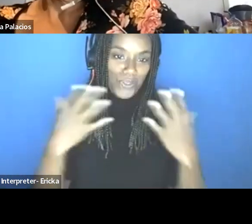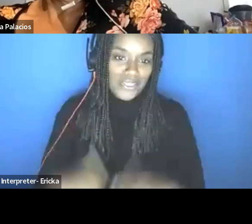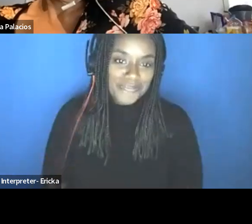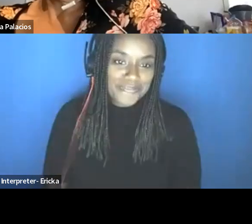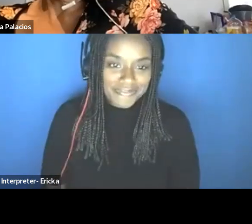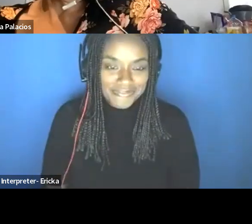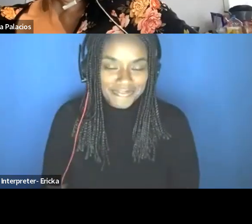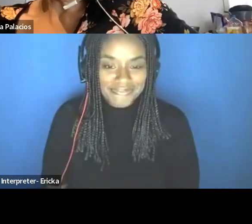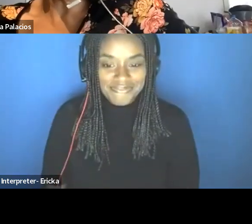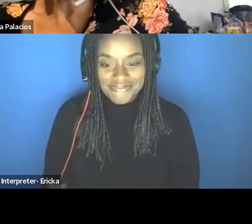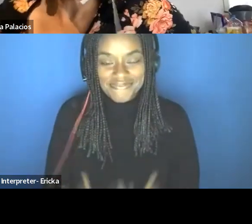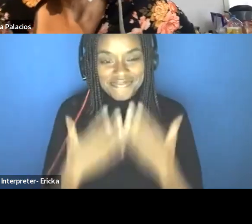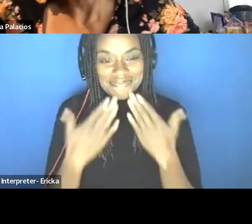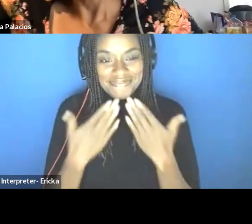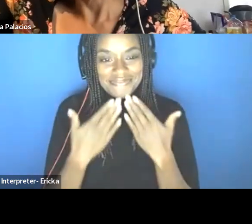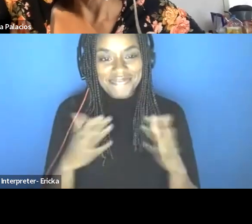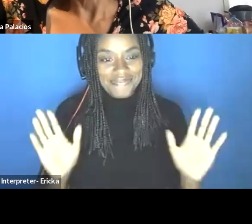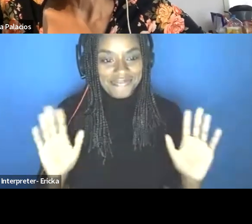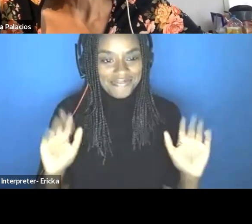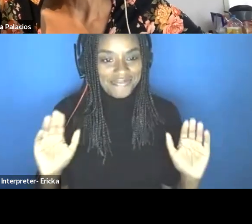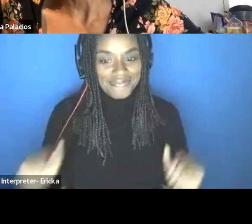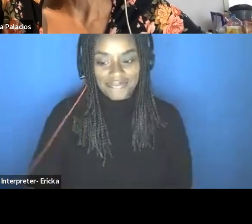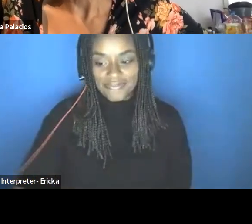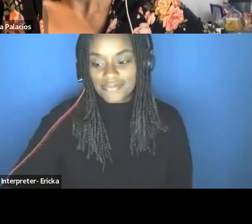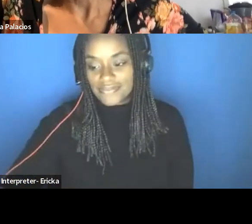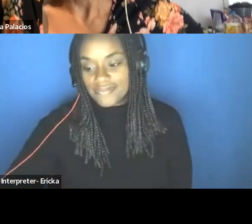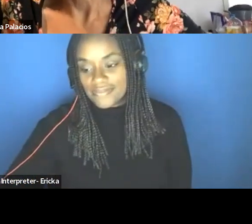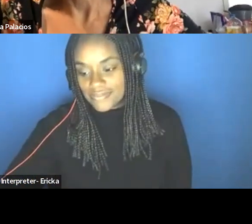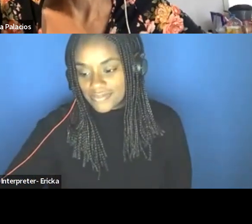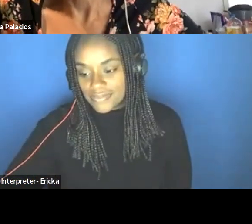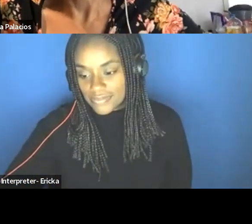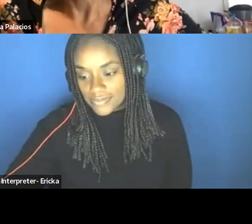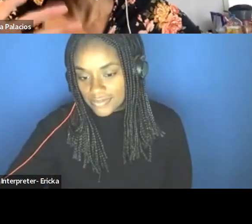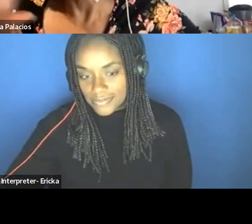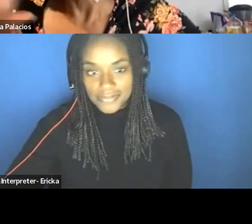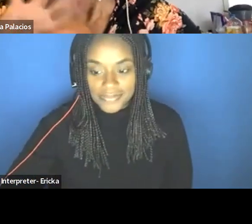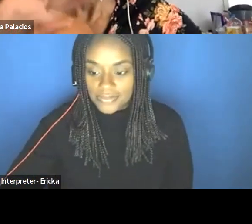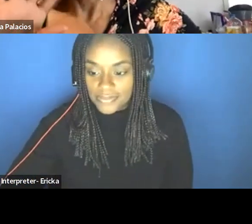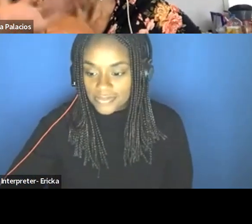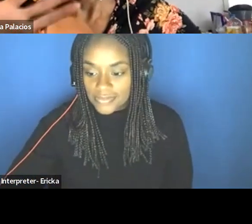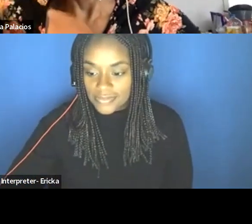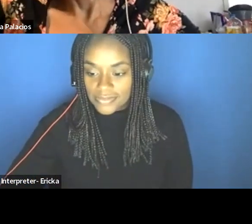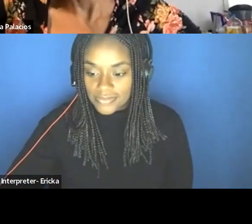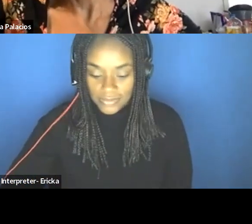I hope everybody has a great afternoon and thank you so much for this time.